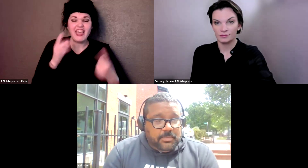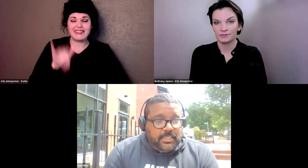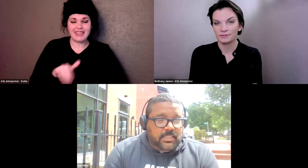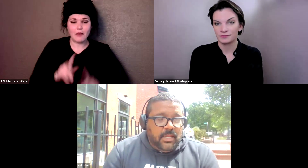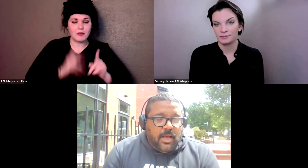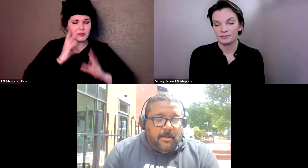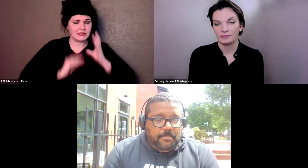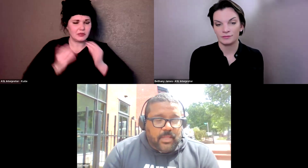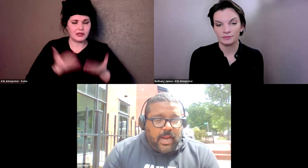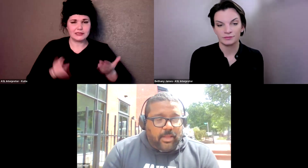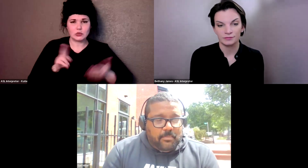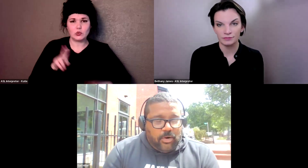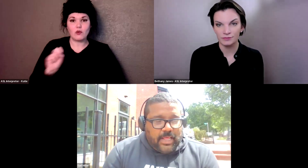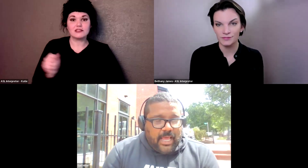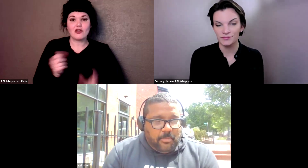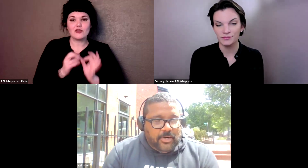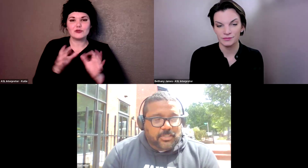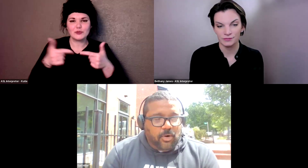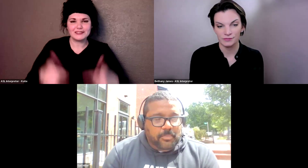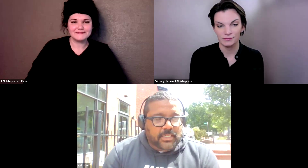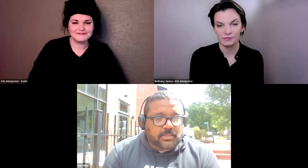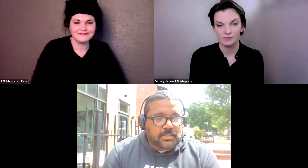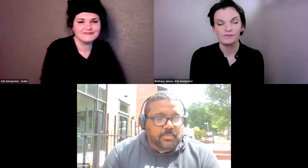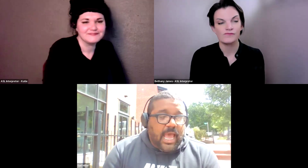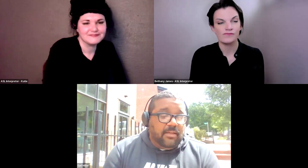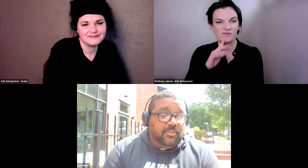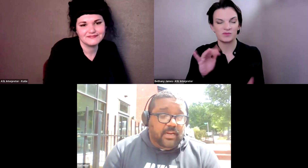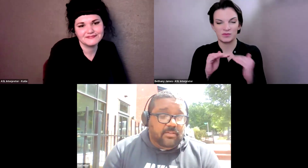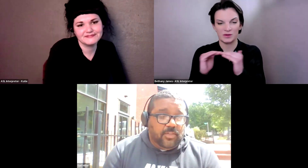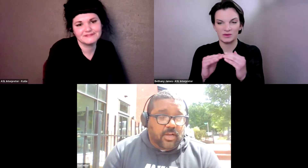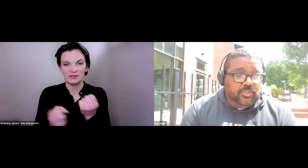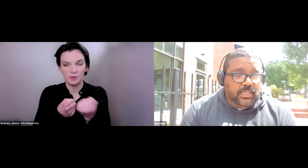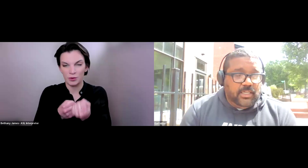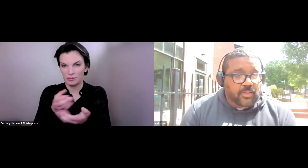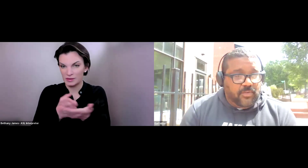respites, and I'll get more to that in our peer support piece but advocating for the country for